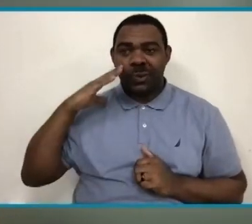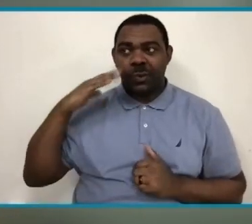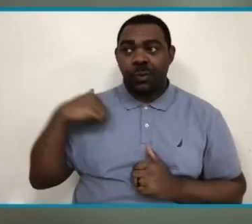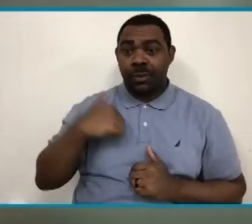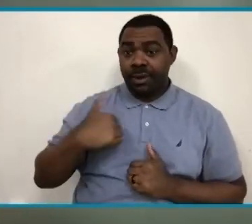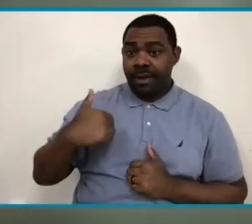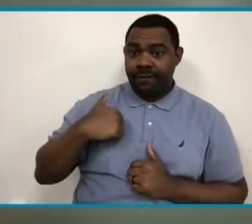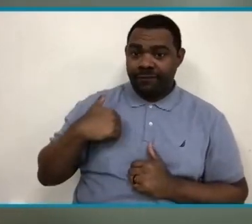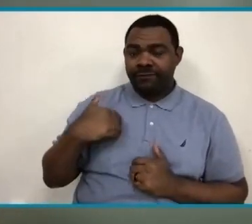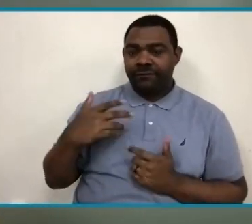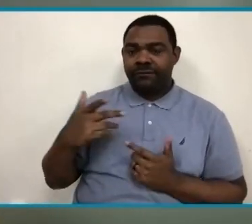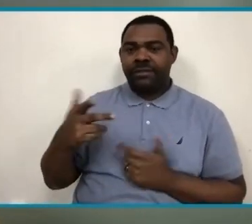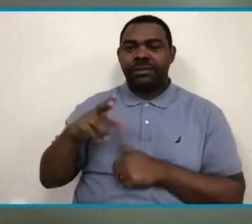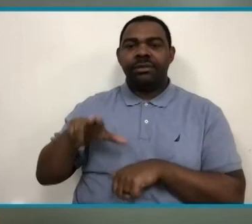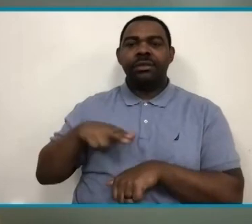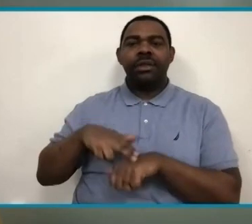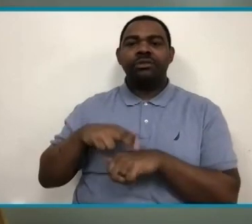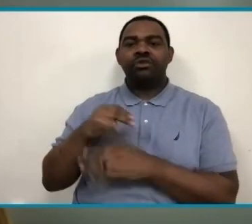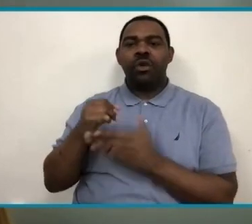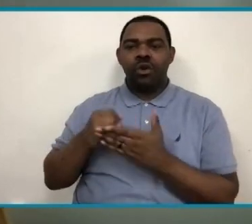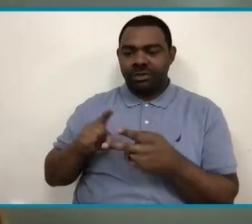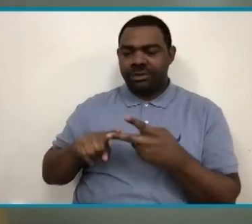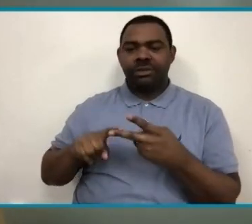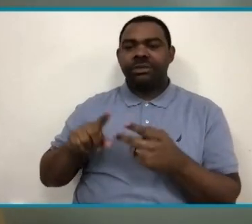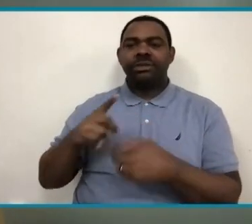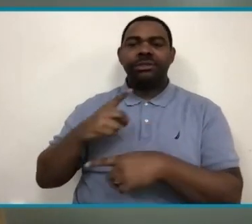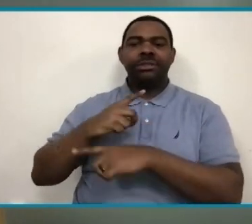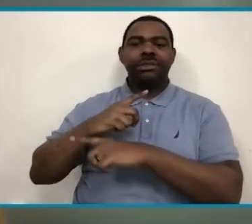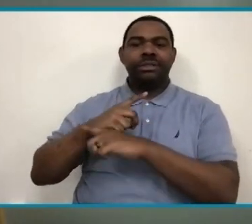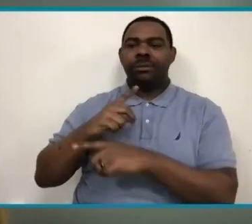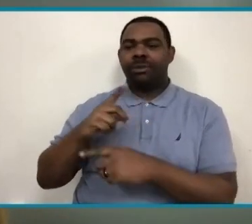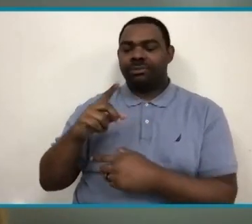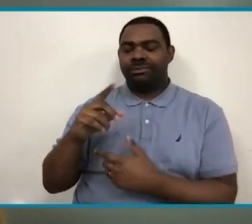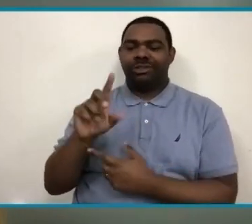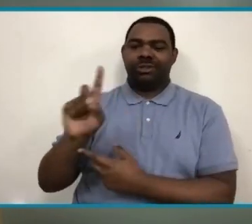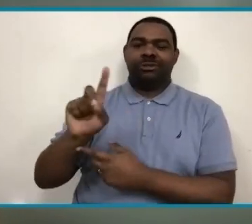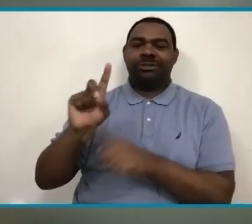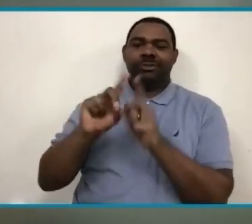Defense and Veterans Affairs, and our partner the Henry M. Jackson Foundation for the Advancement